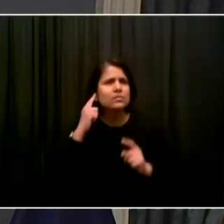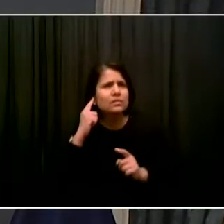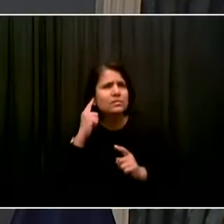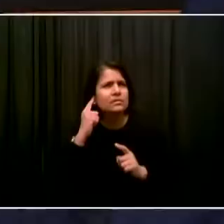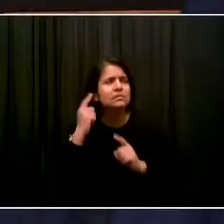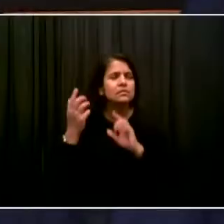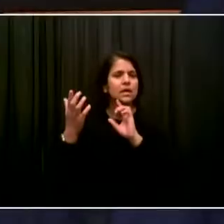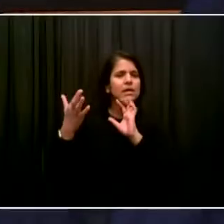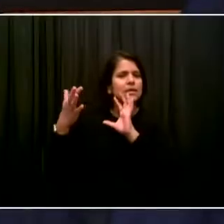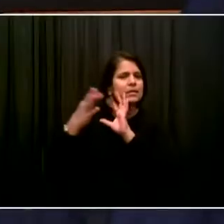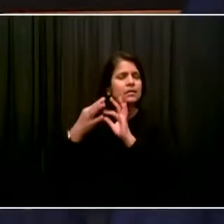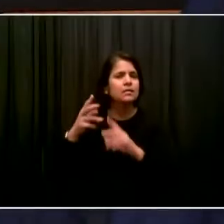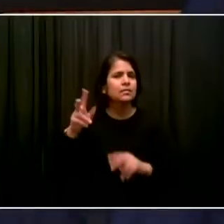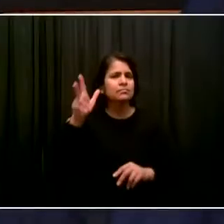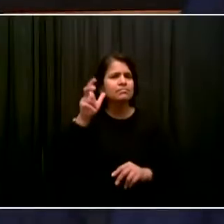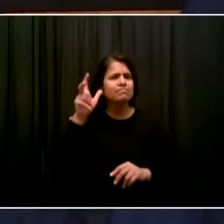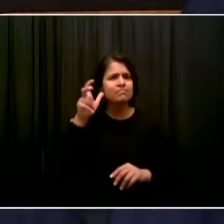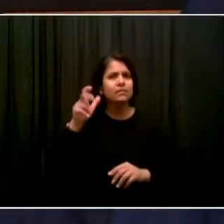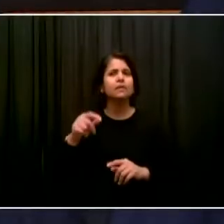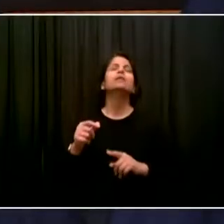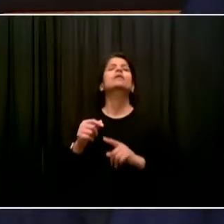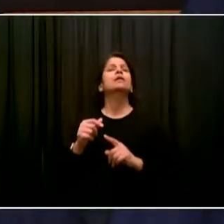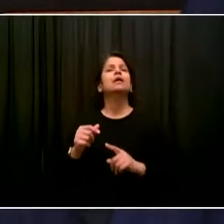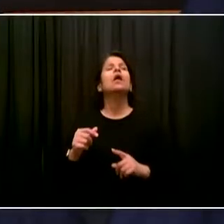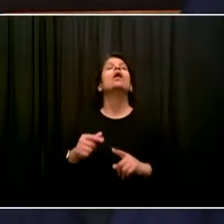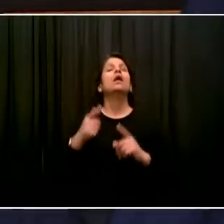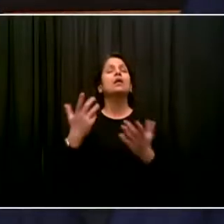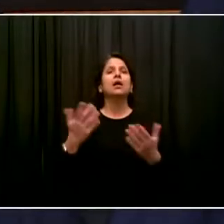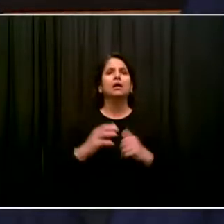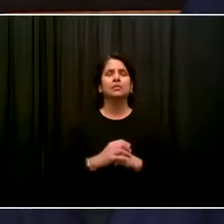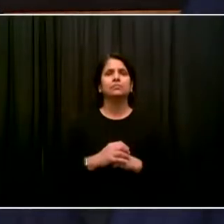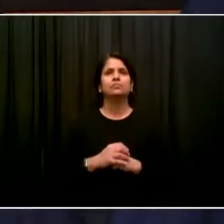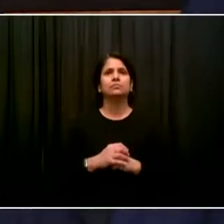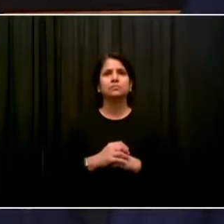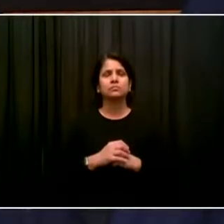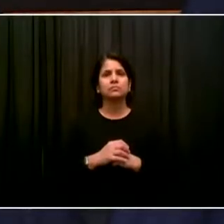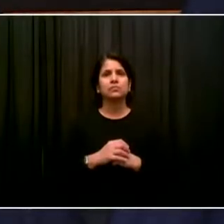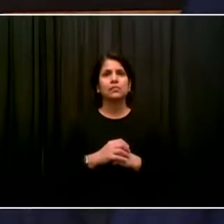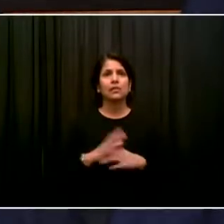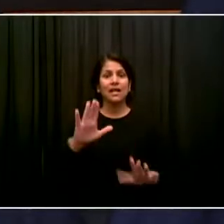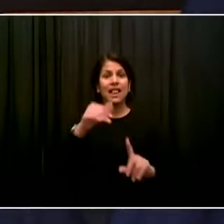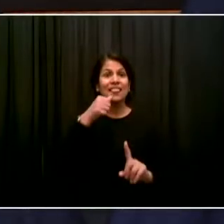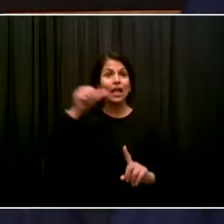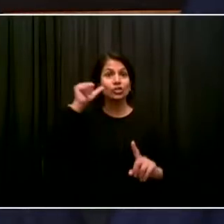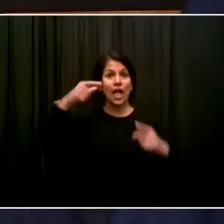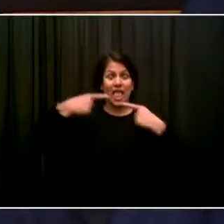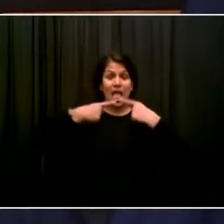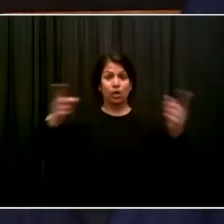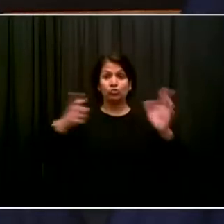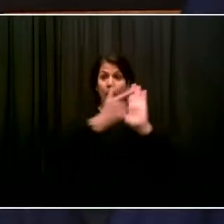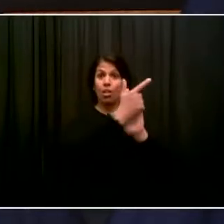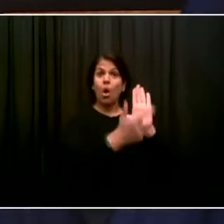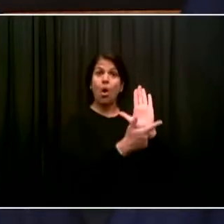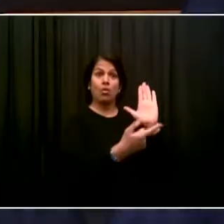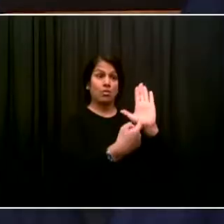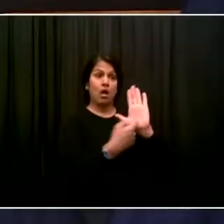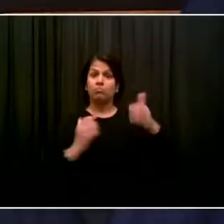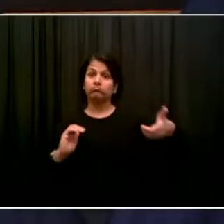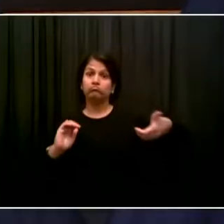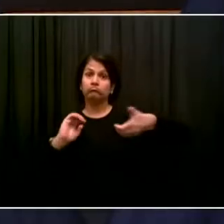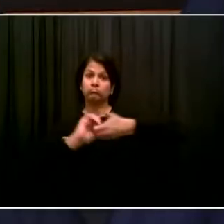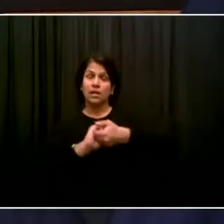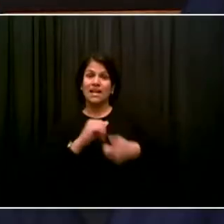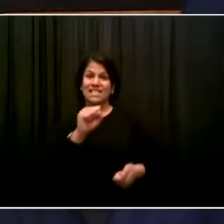ANYONE GET THAT?